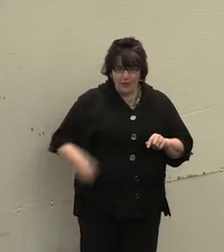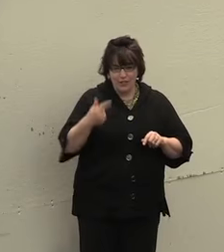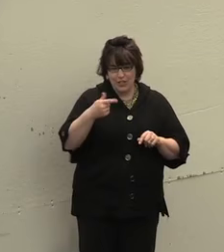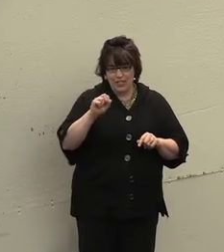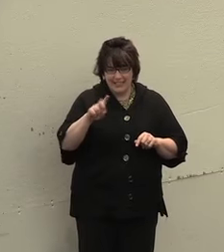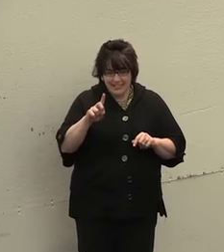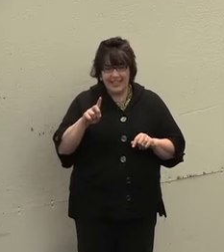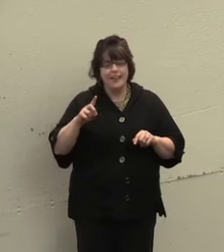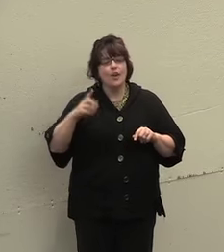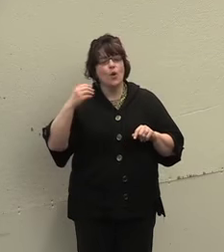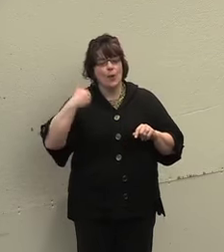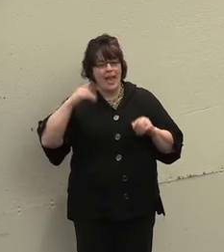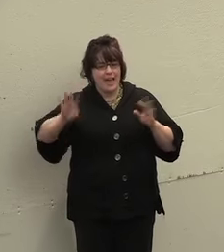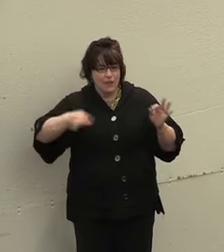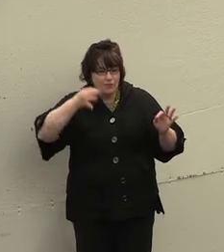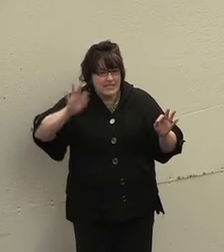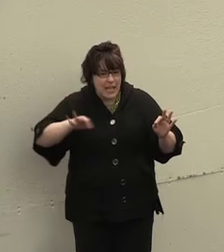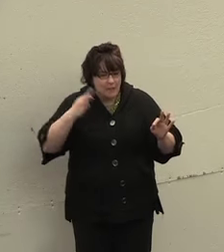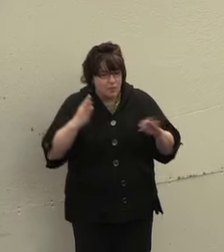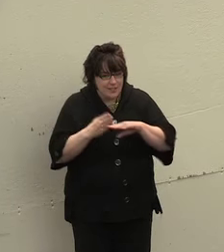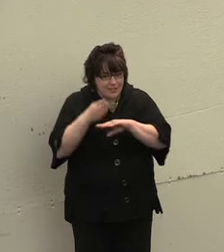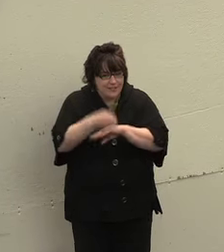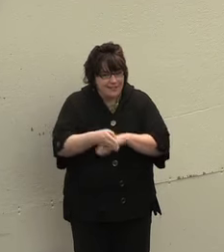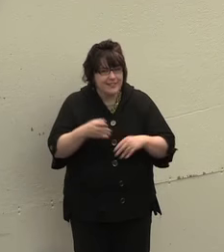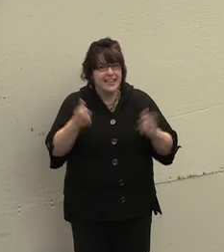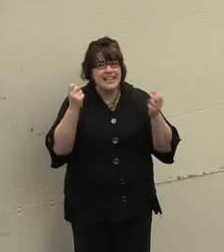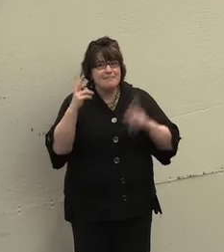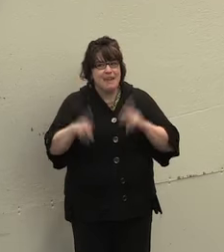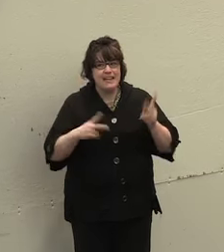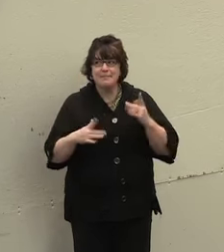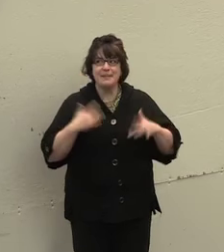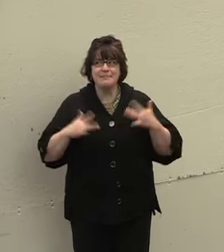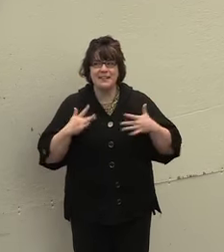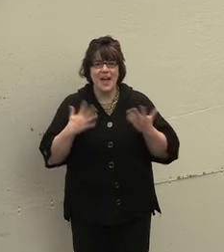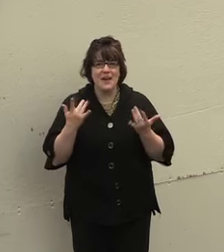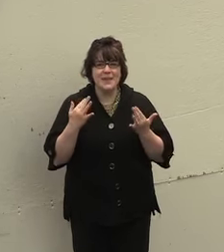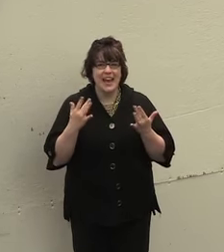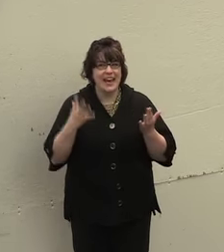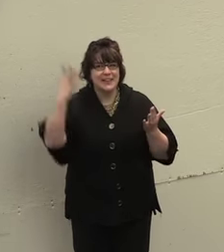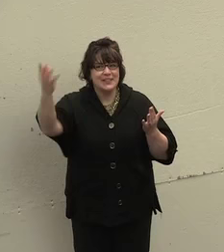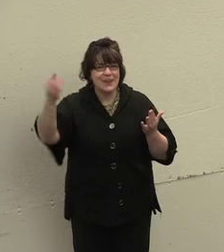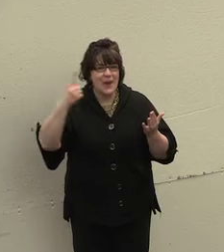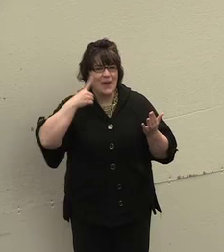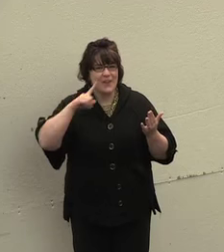So I'm sure that a lot of people are waiting to go for the sake.